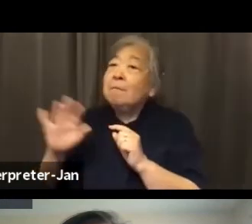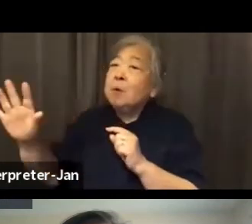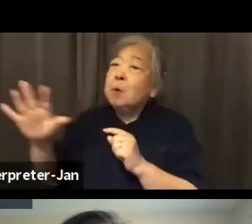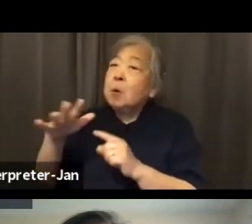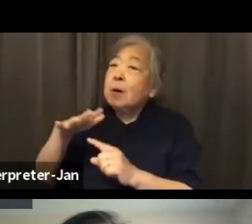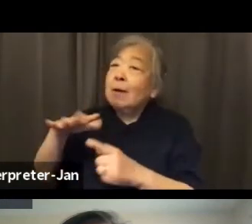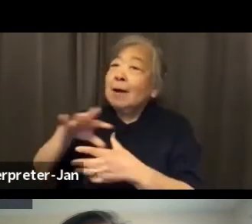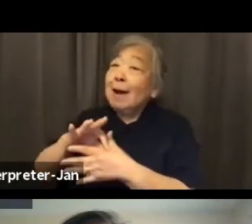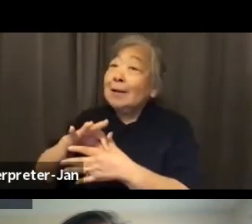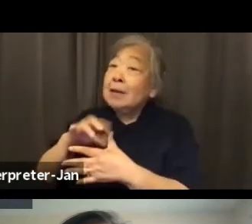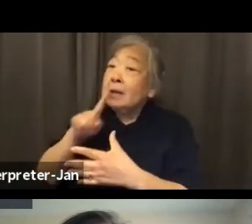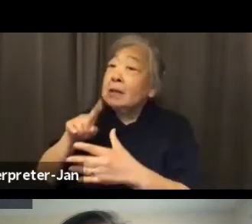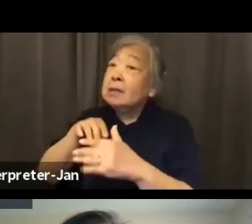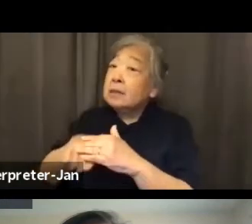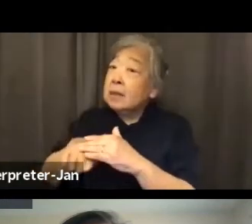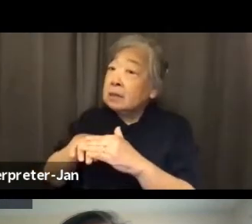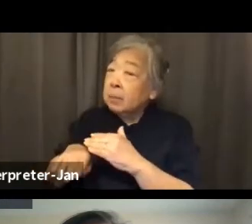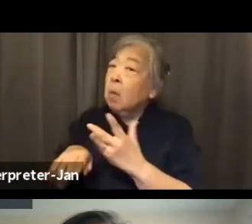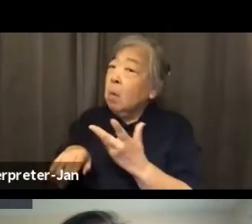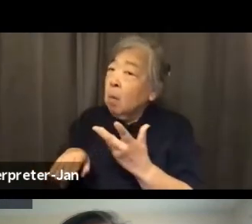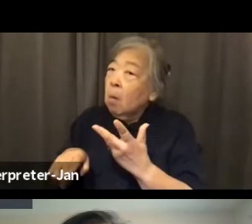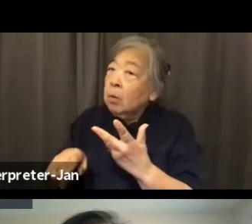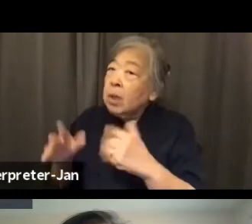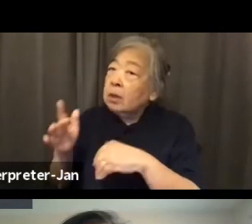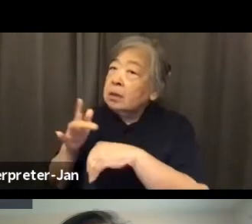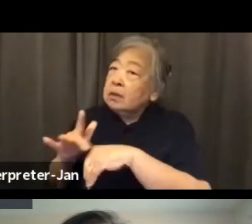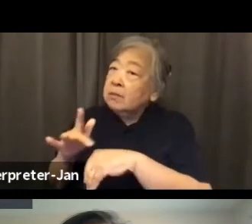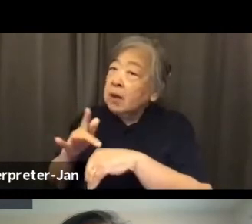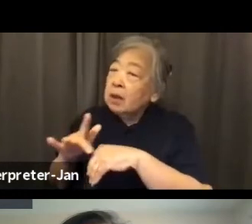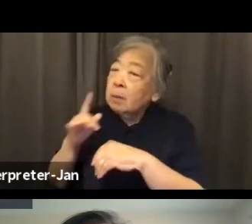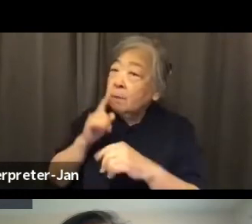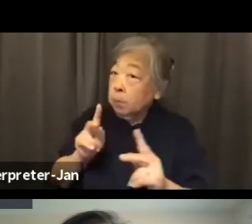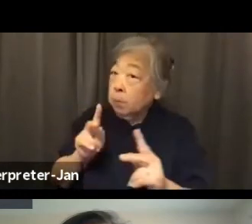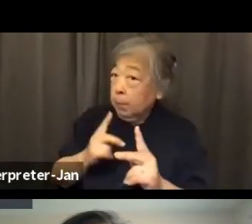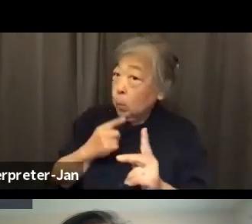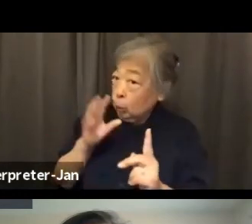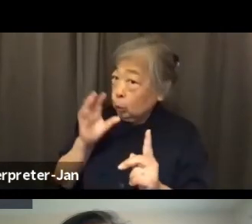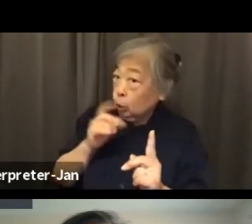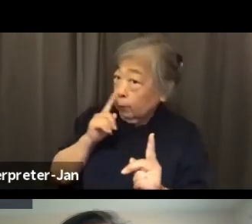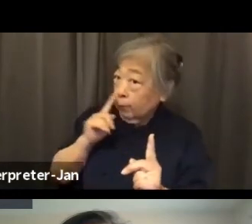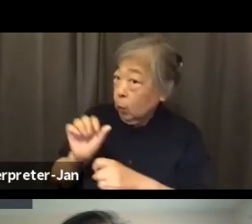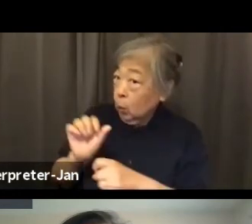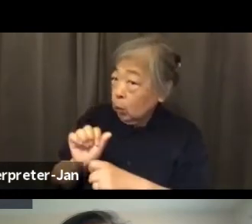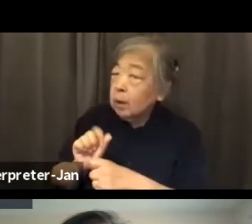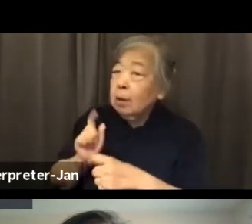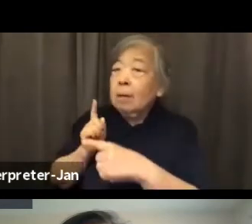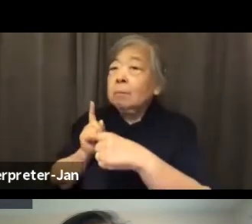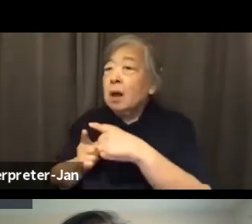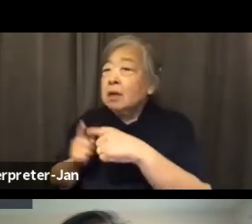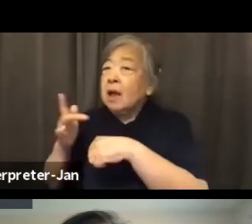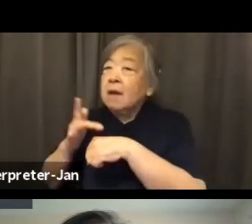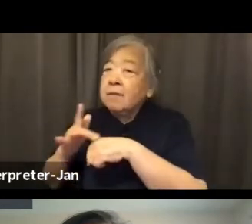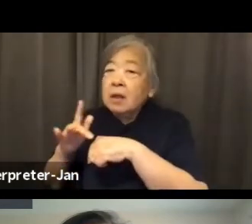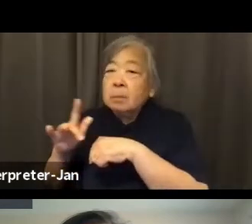not only be available for people searching for your work, but even for search engine